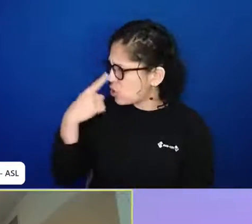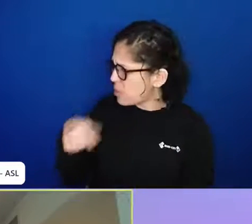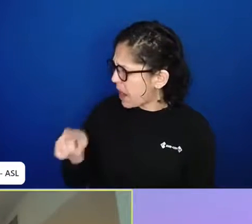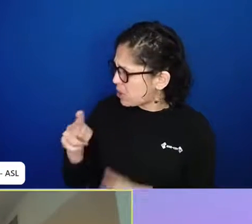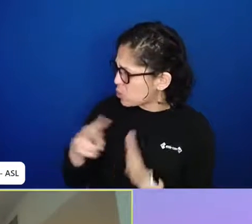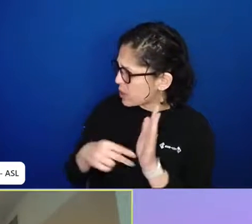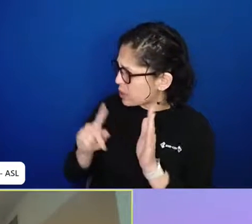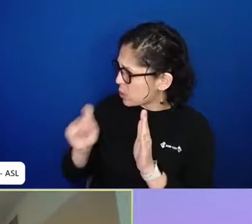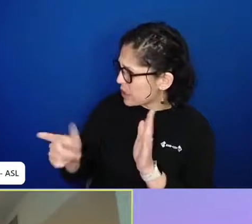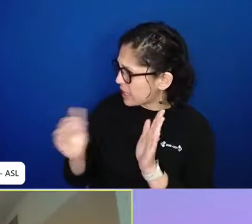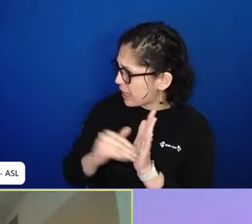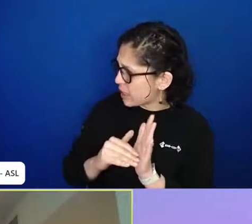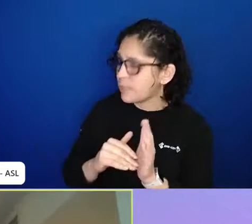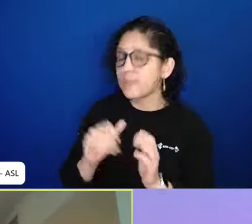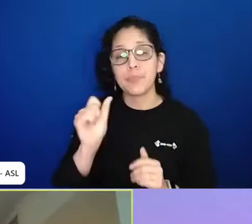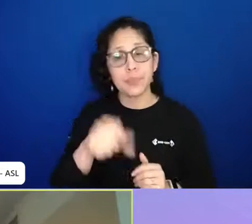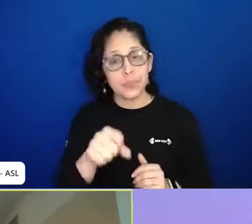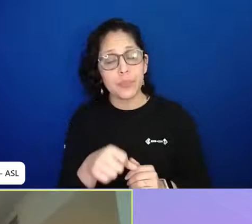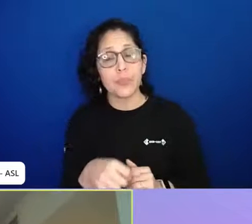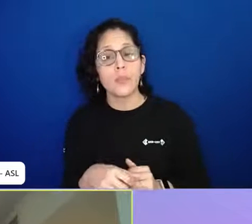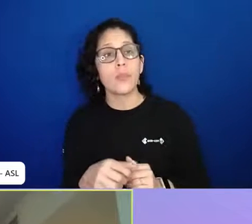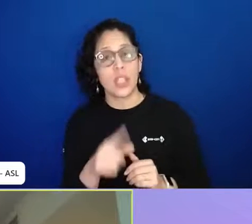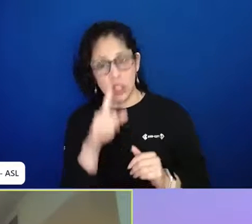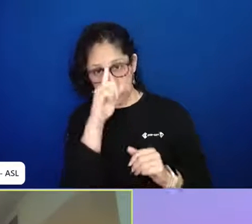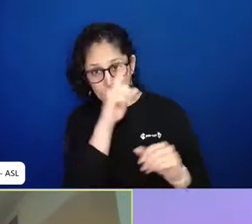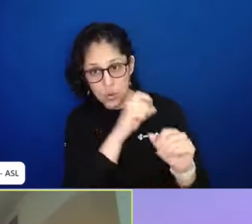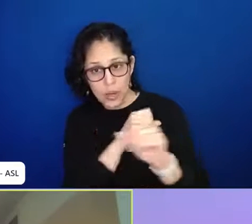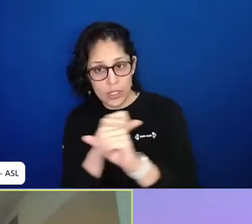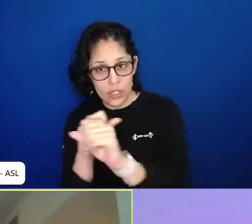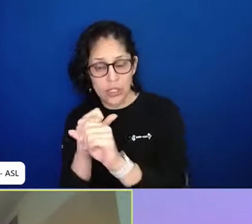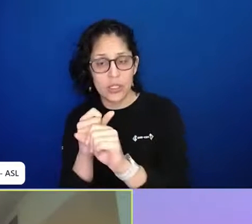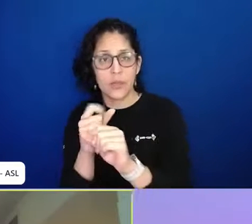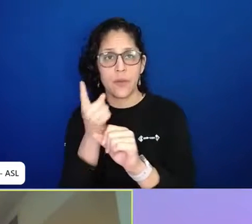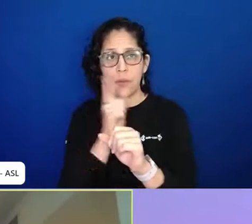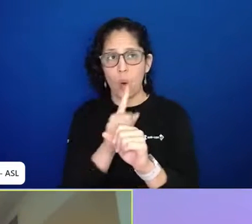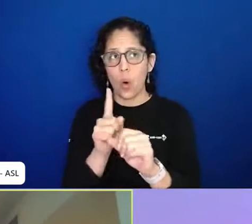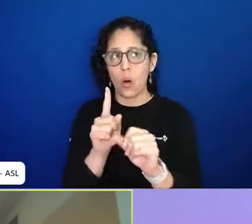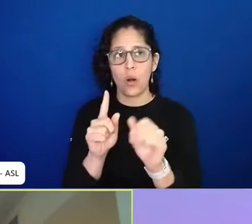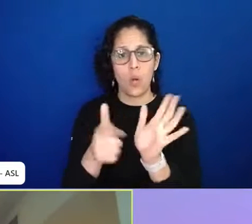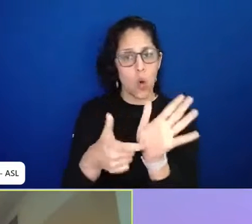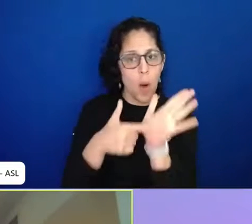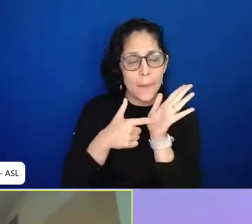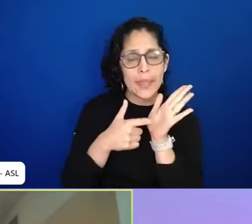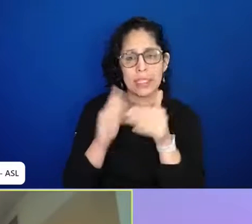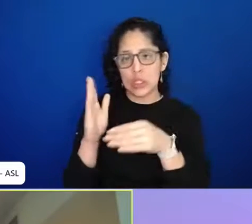batches. [Matthew Luken] Could you read the question